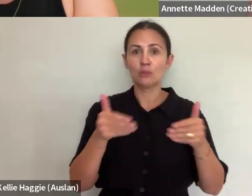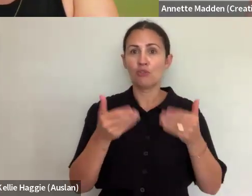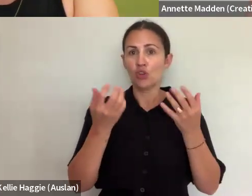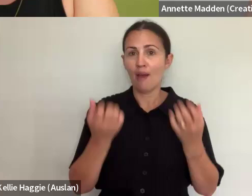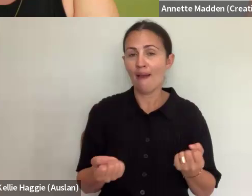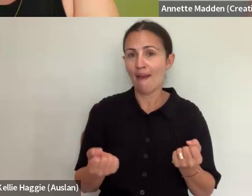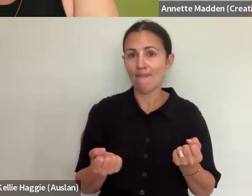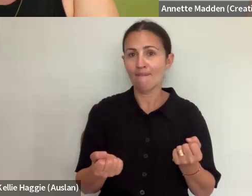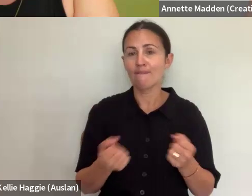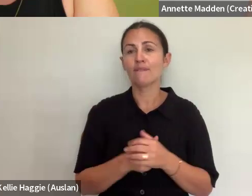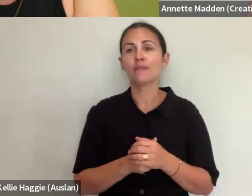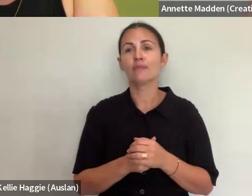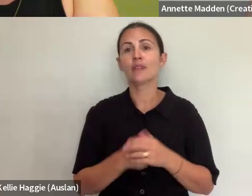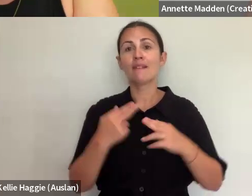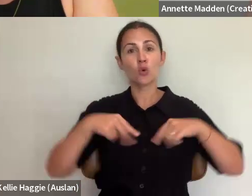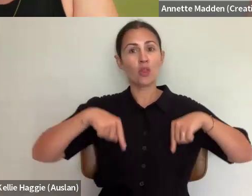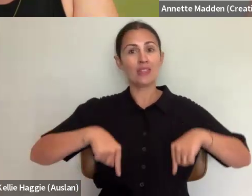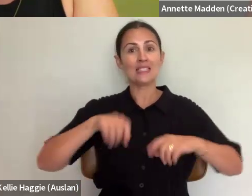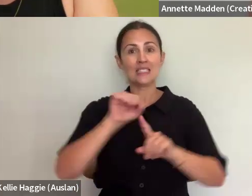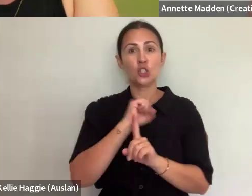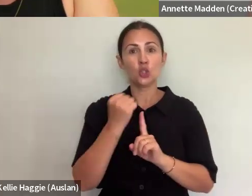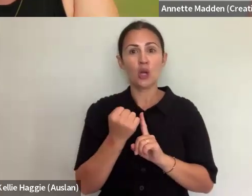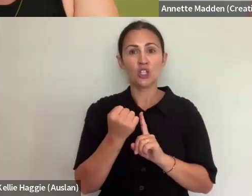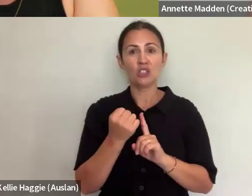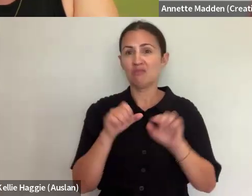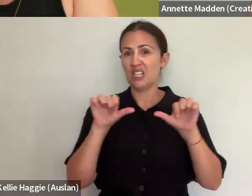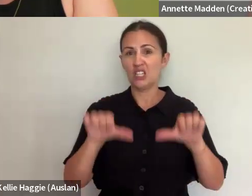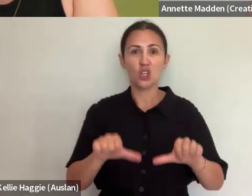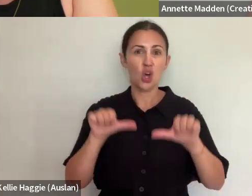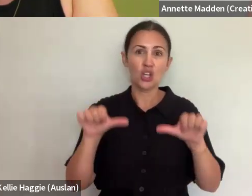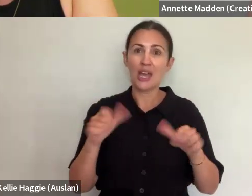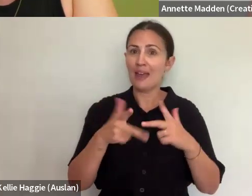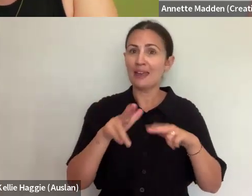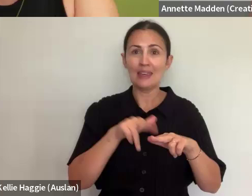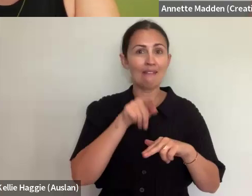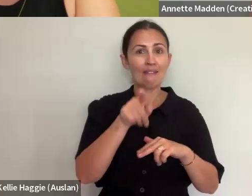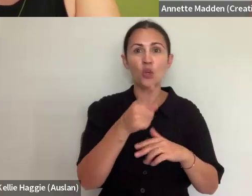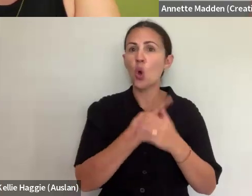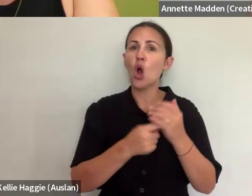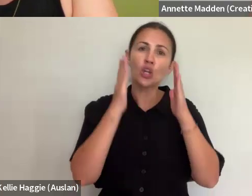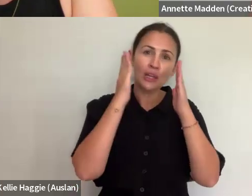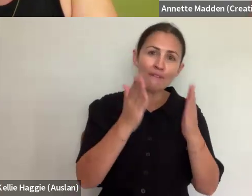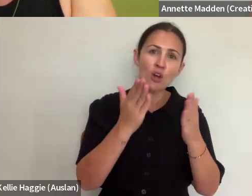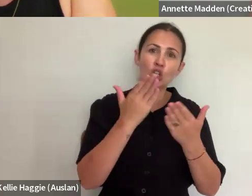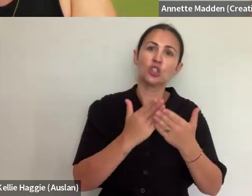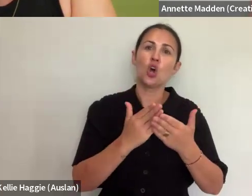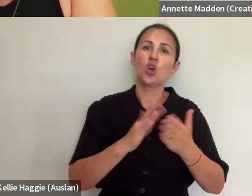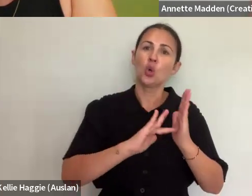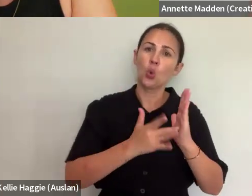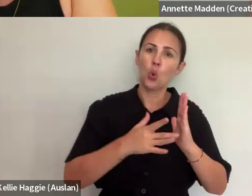can, therefore, enable projects and artistic or collaborative opportunities. But, in